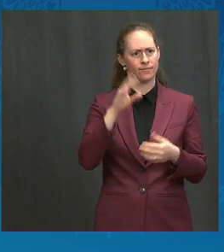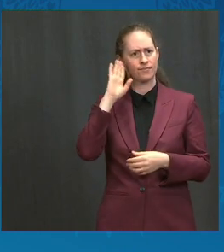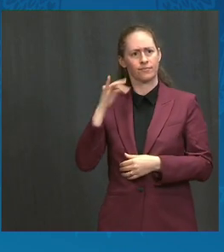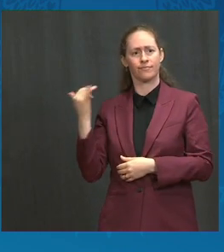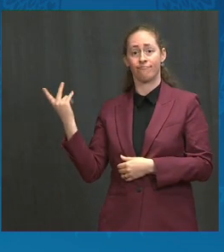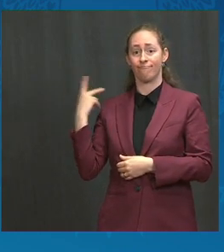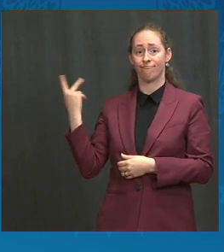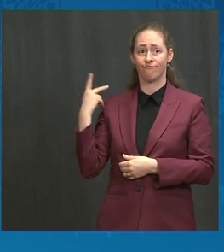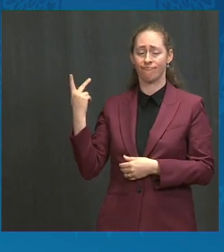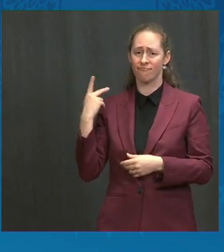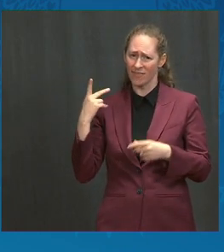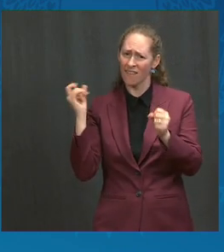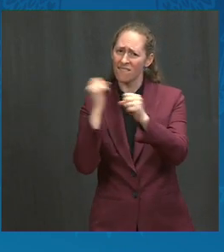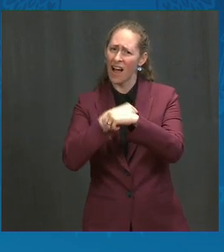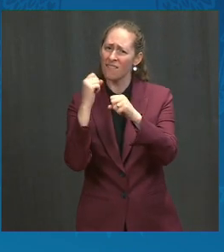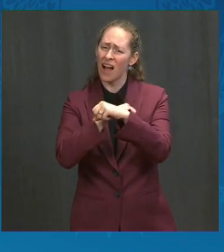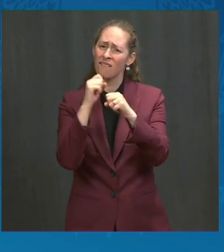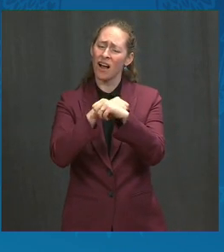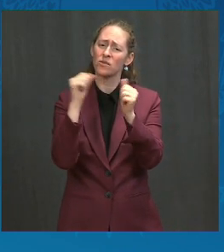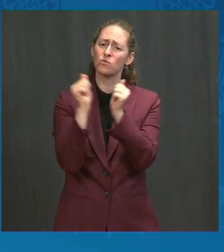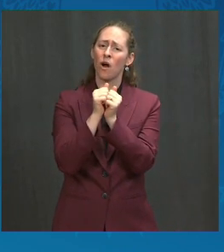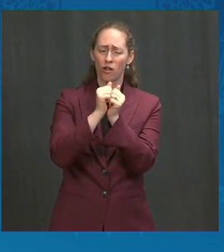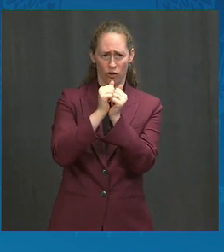And the second thing I want you to remember is this: